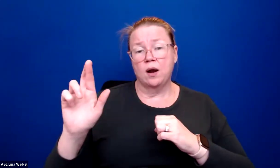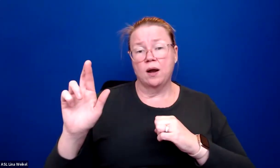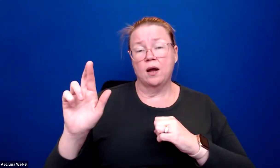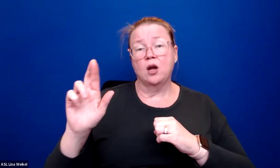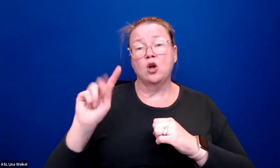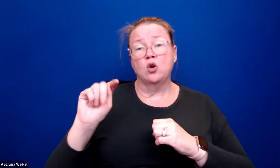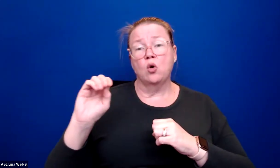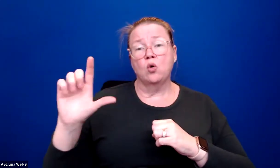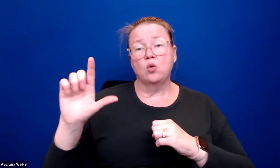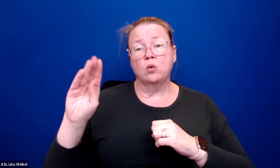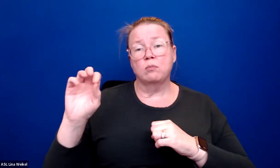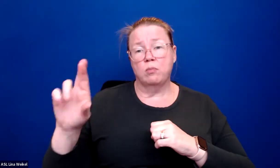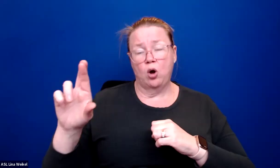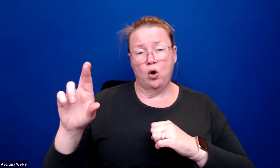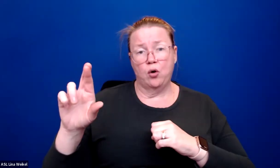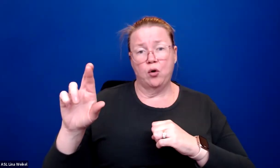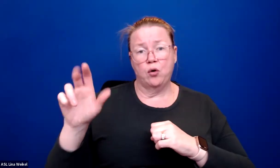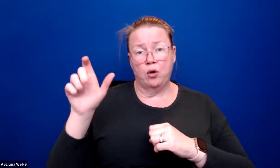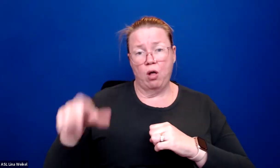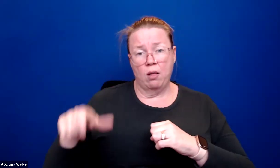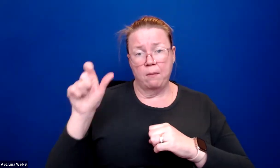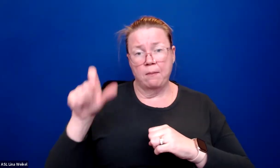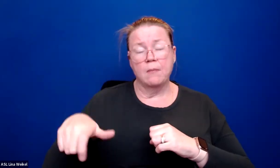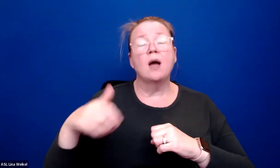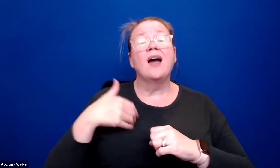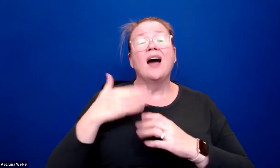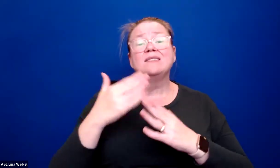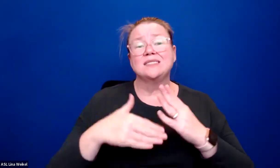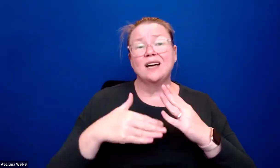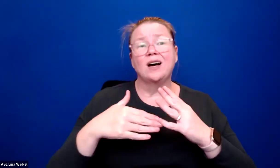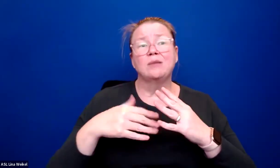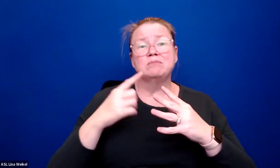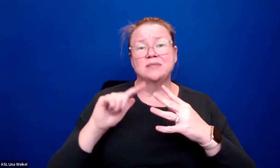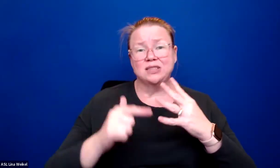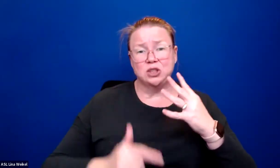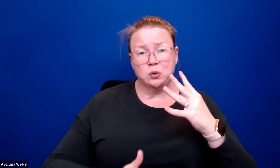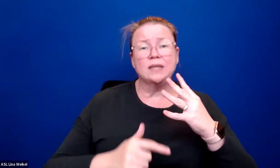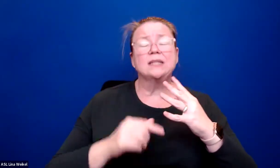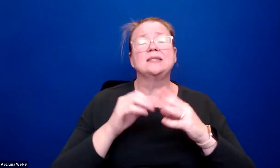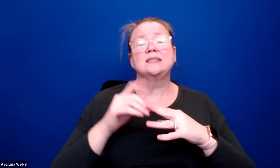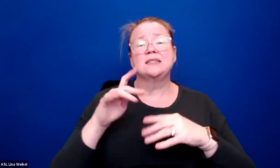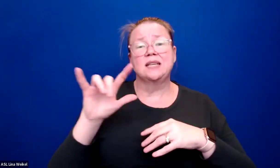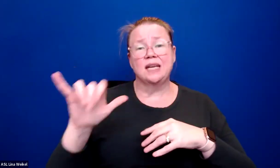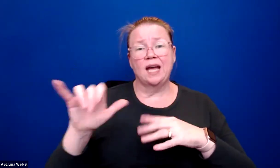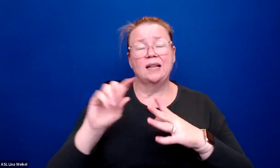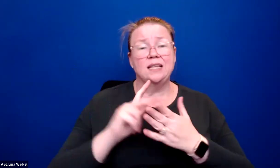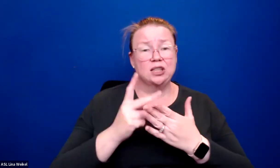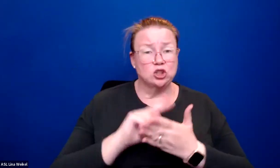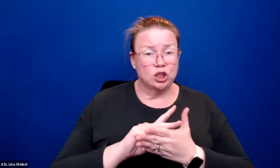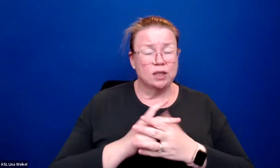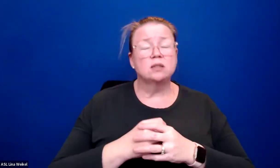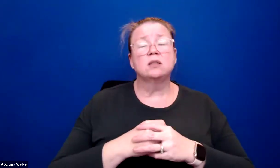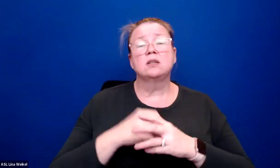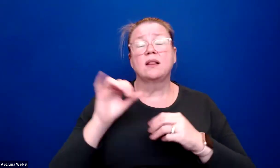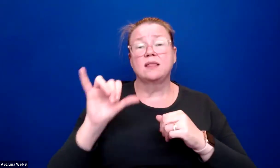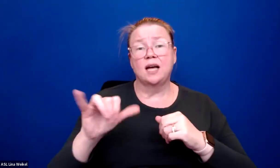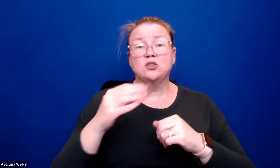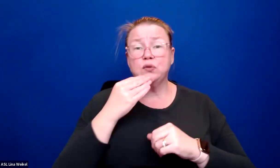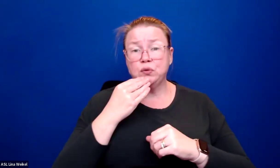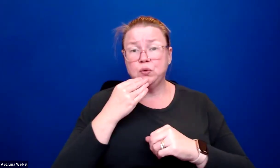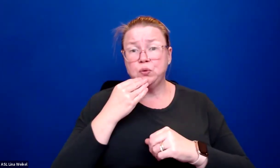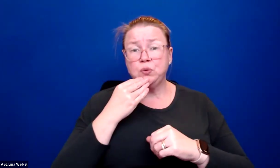Elissa w/ APRIL: toolbar column. We've got a couple series left in Kelly's kitchen, which is a food justice